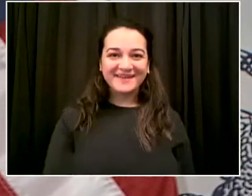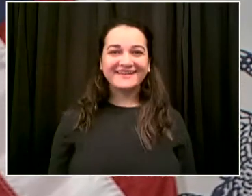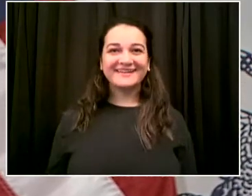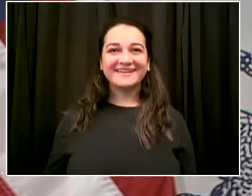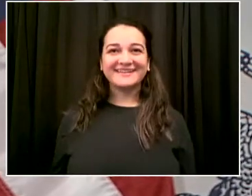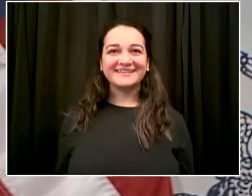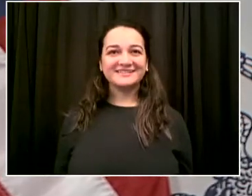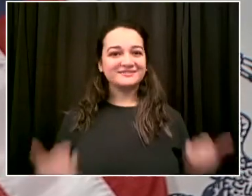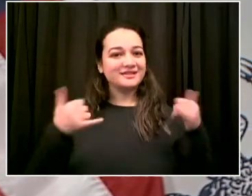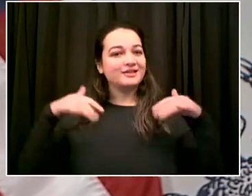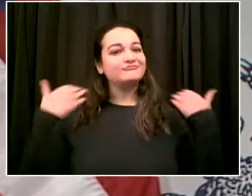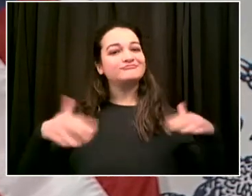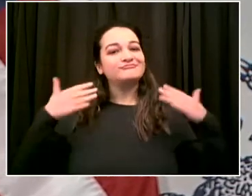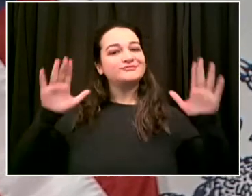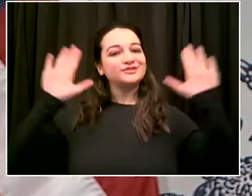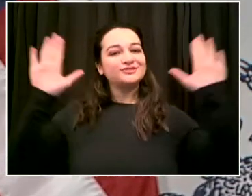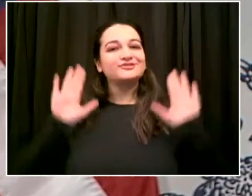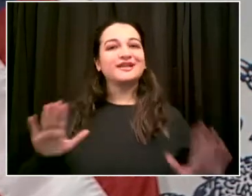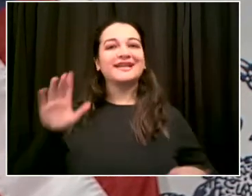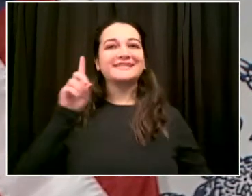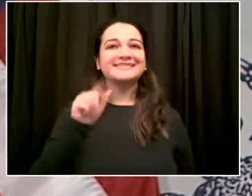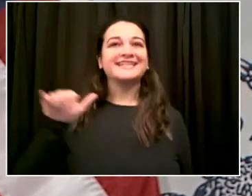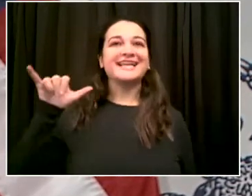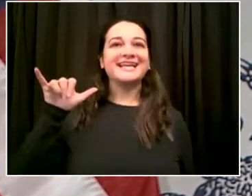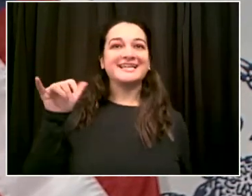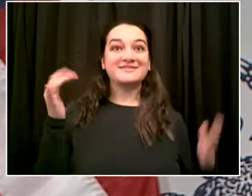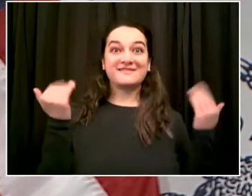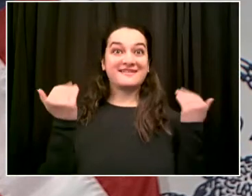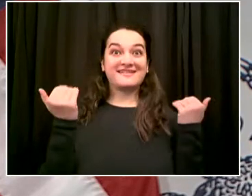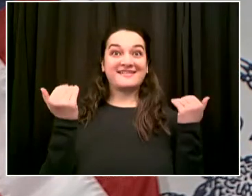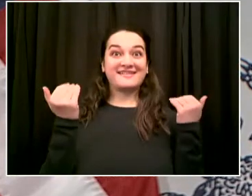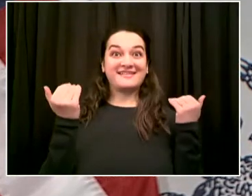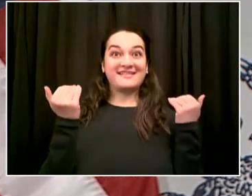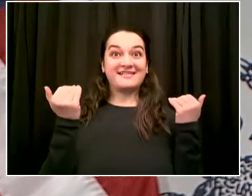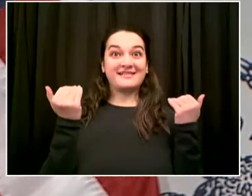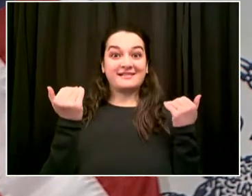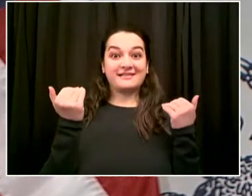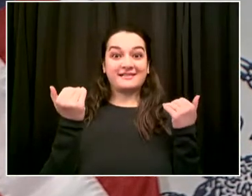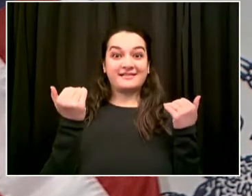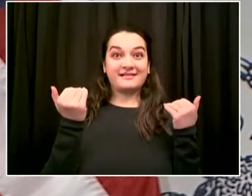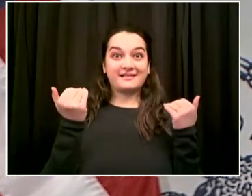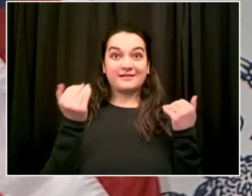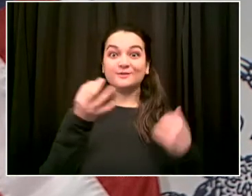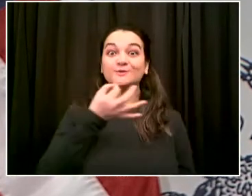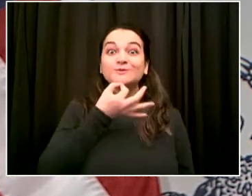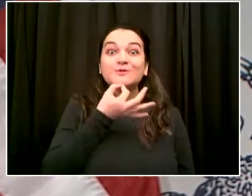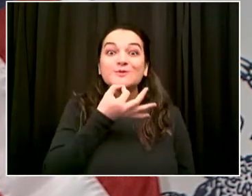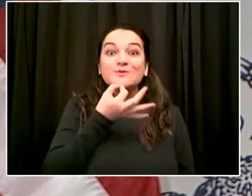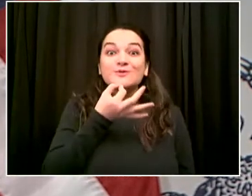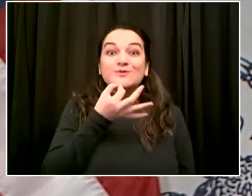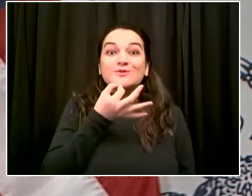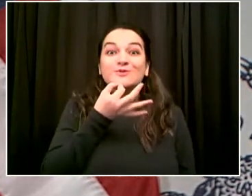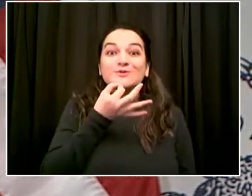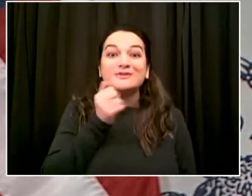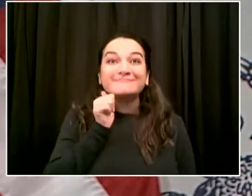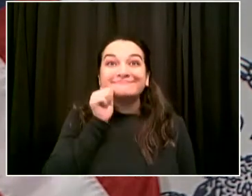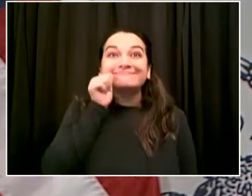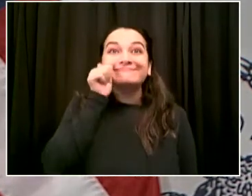GOOD MORNING EVERYONE. IT IS A GREAT DAY BECAUSE IN JUST A LITTLE